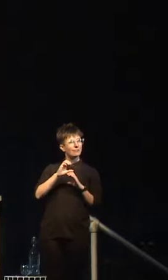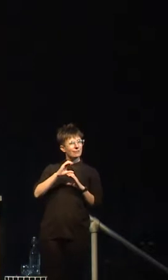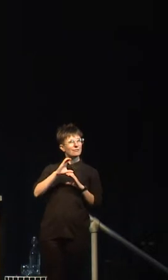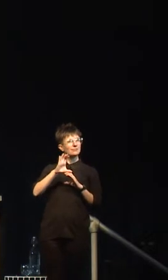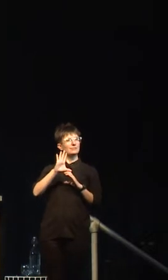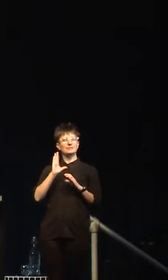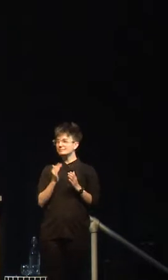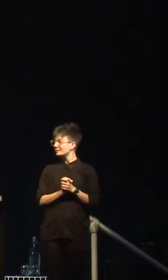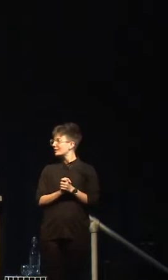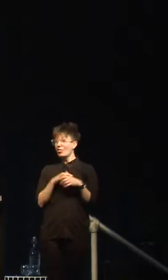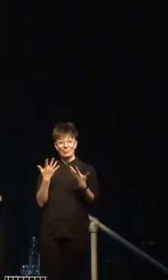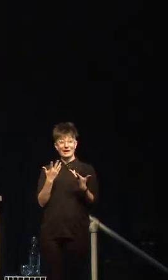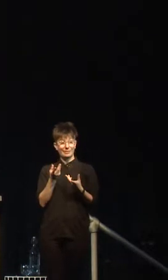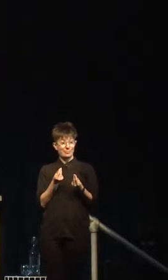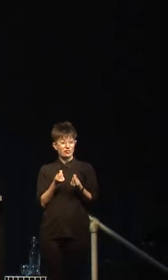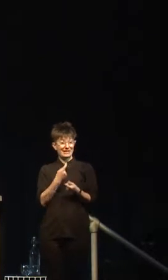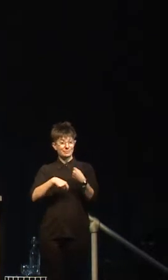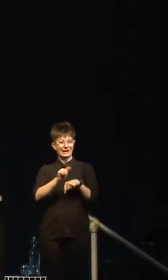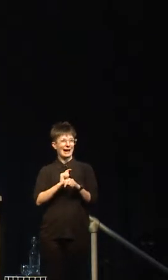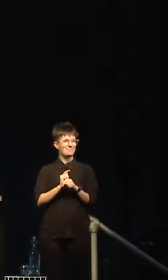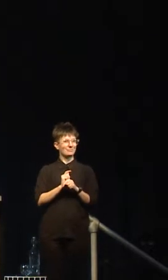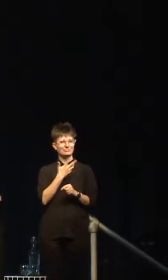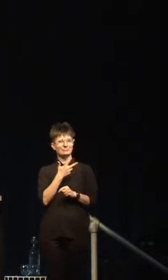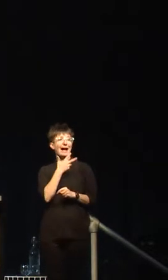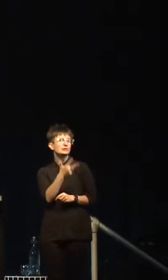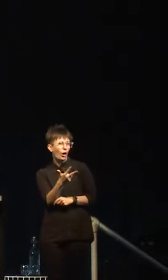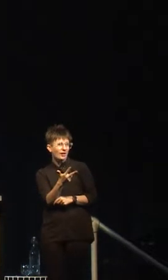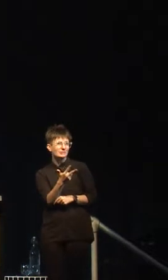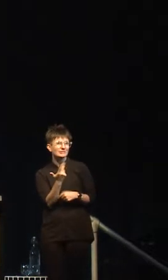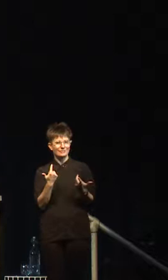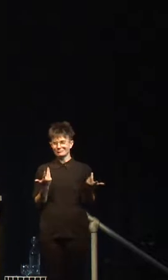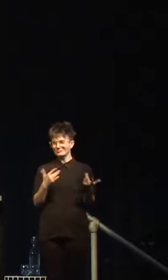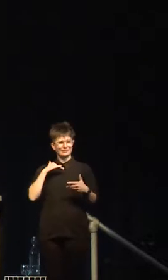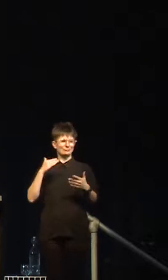was no need to innovate. Why would you you're making heaps of money right? So innovation